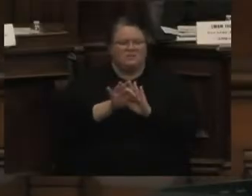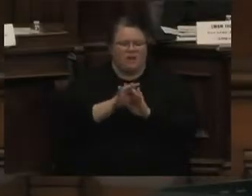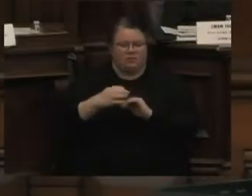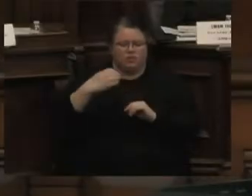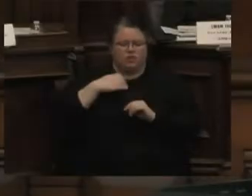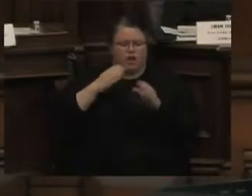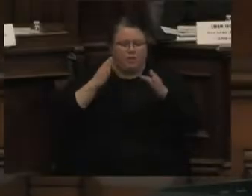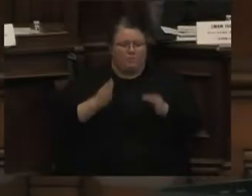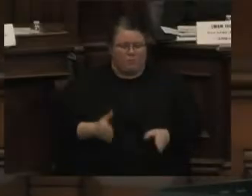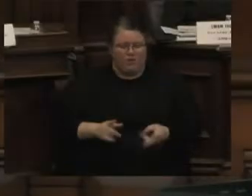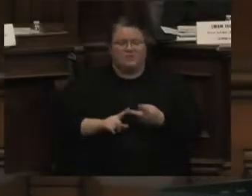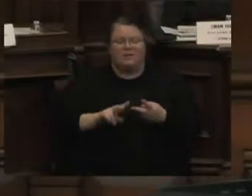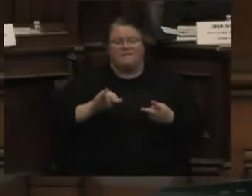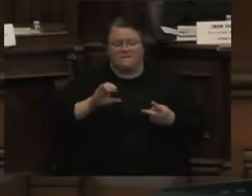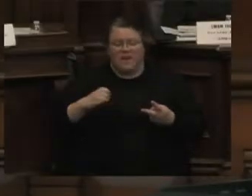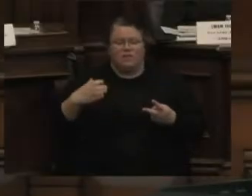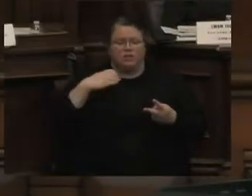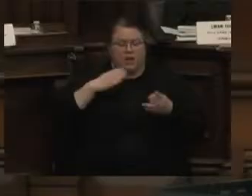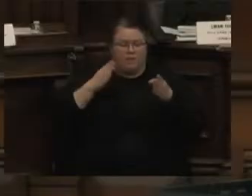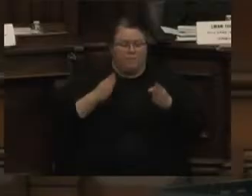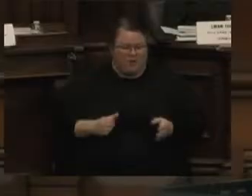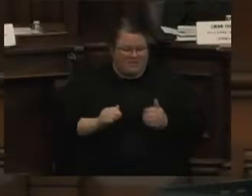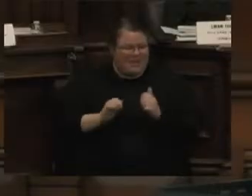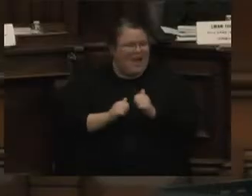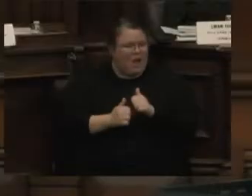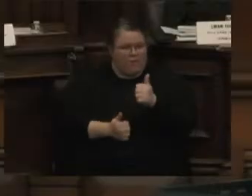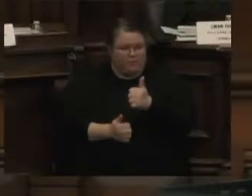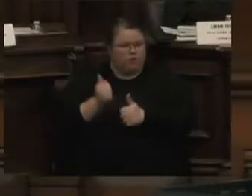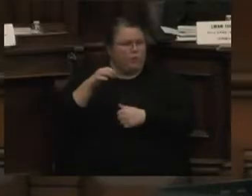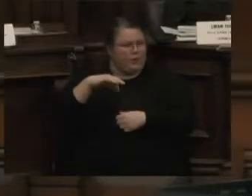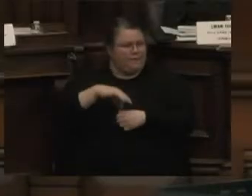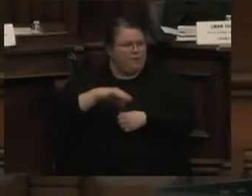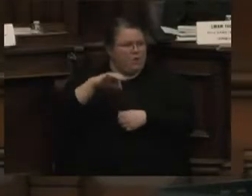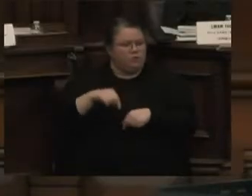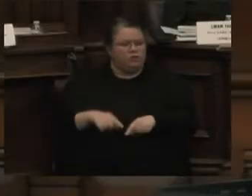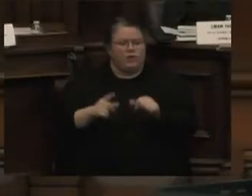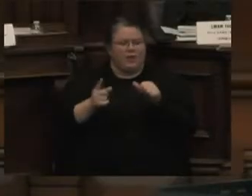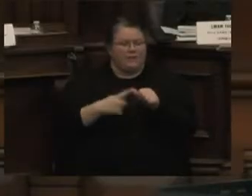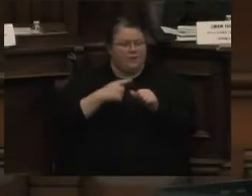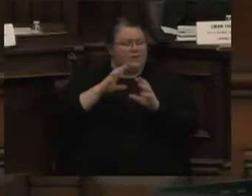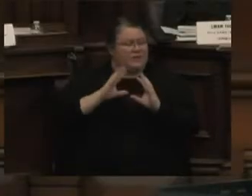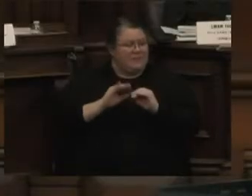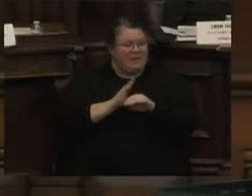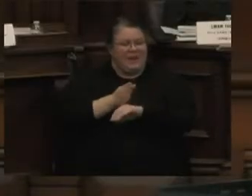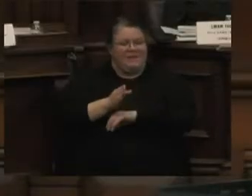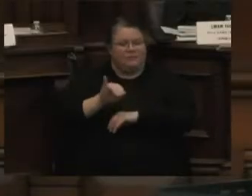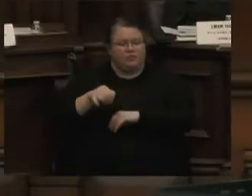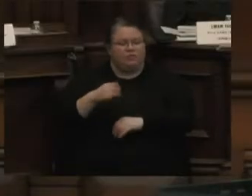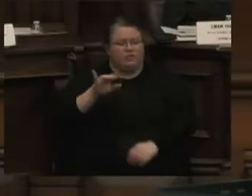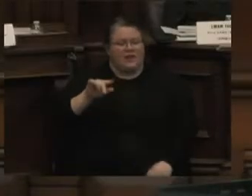submit. I'm sorry, the board shall select a chairperson and